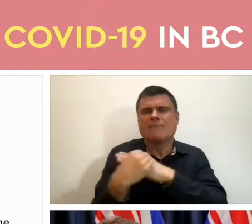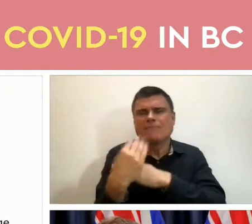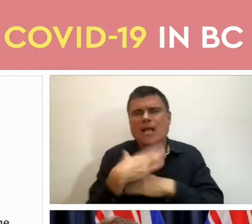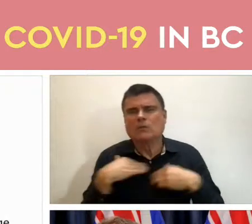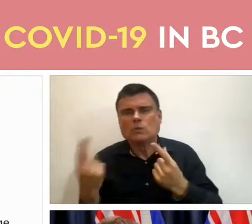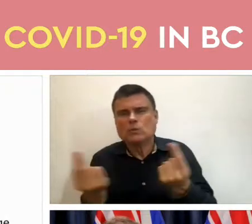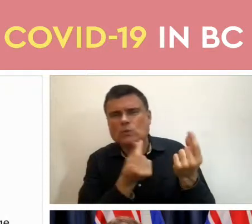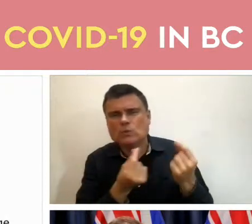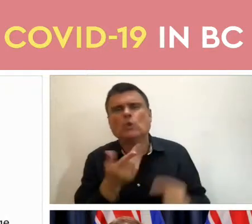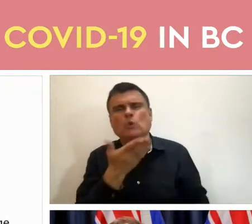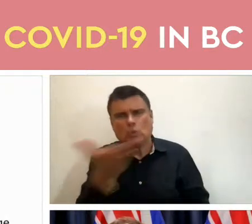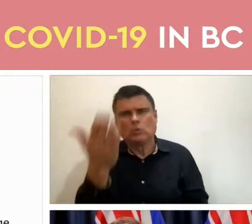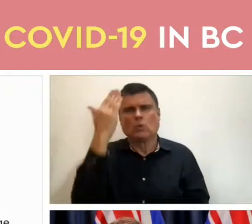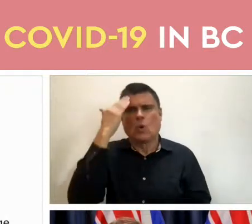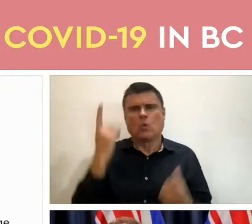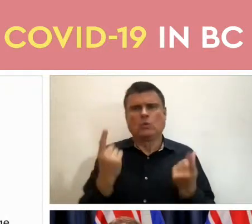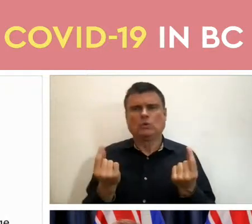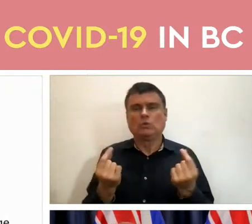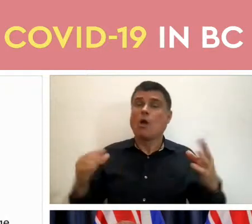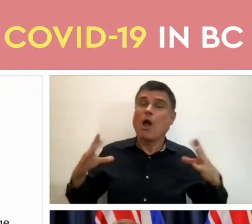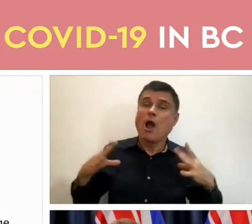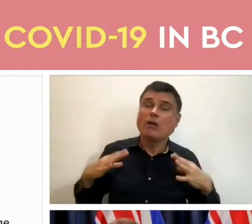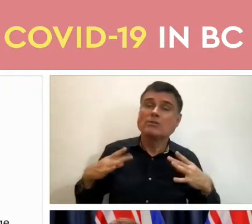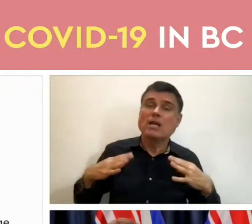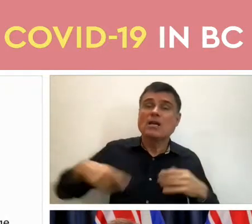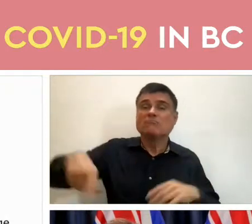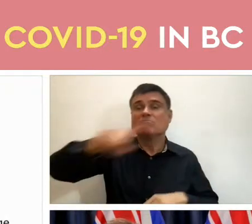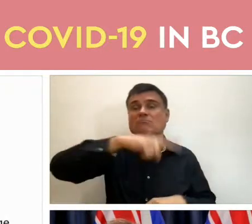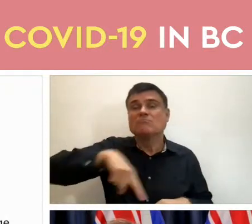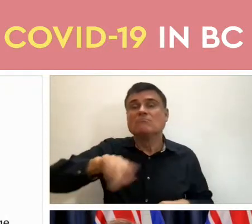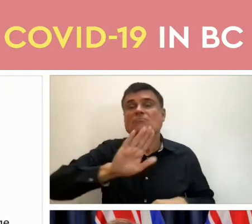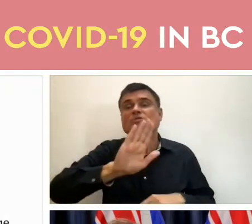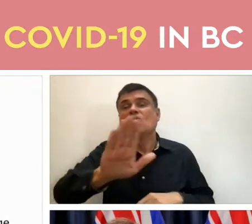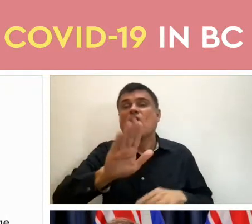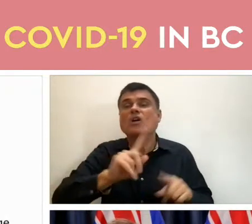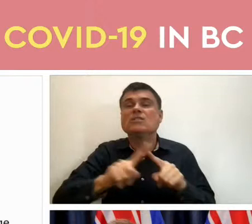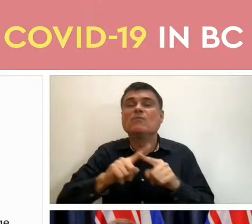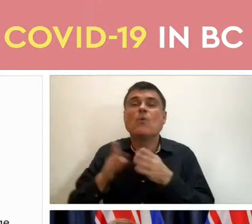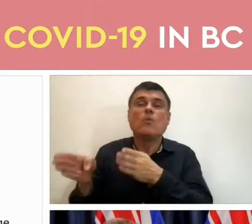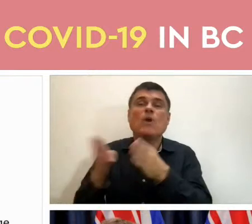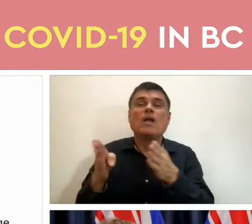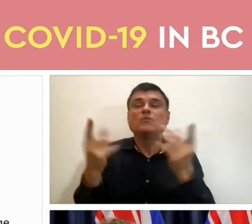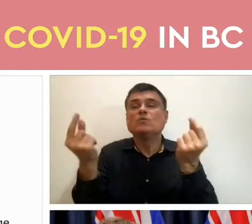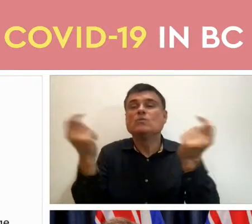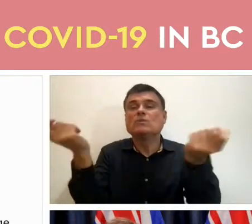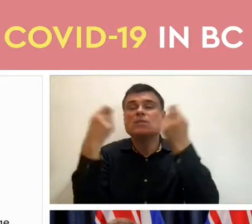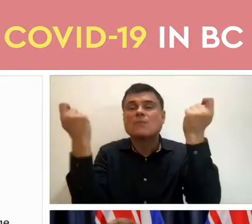matter how we celebrate the special time of year we can view it with a magic and joy that